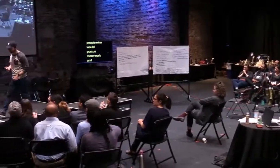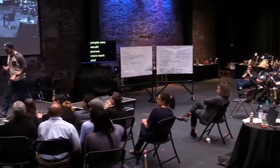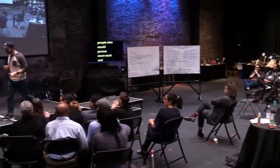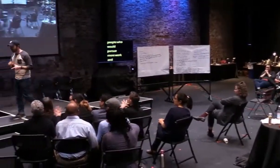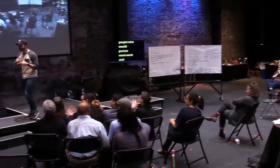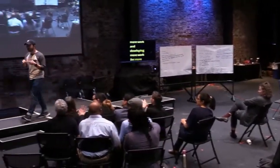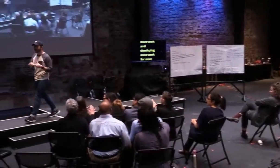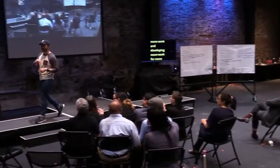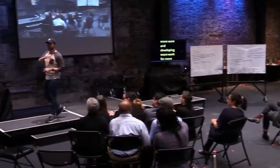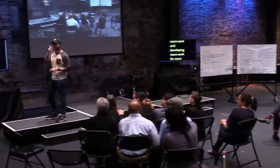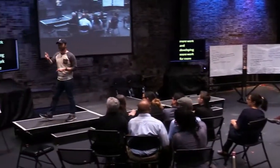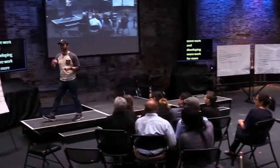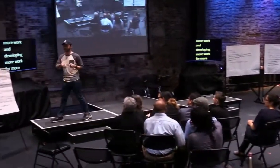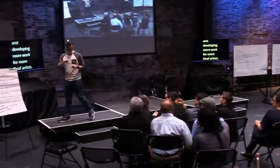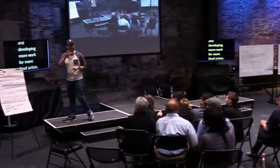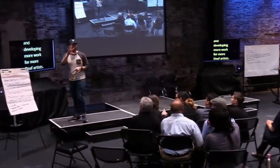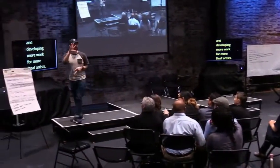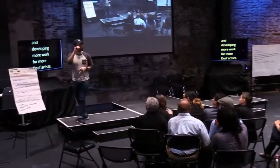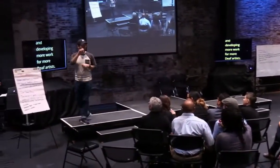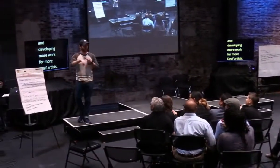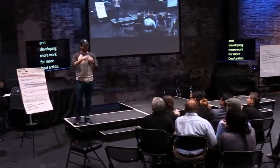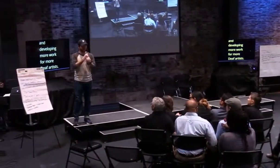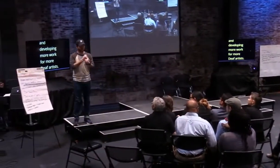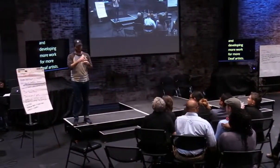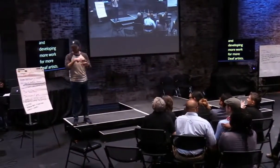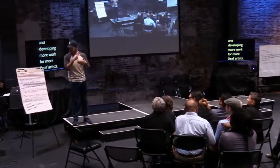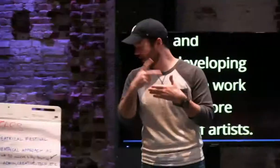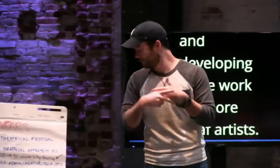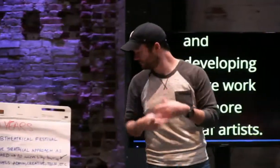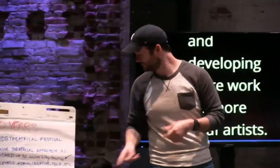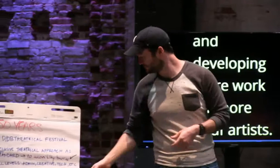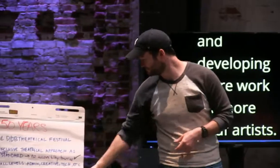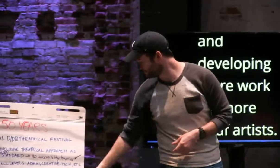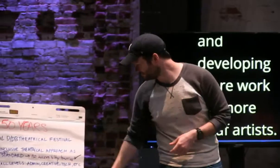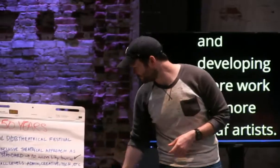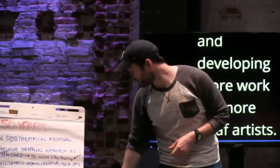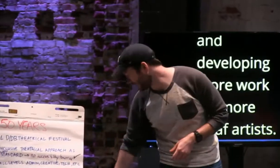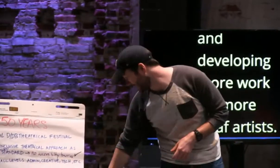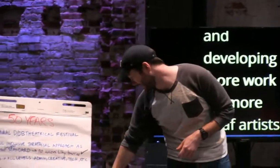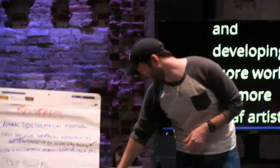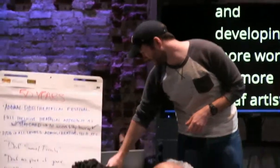And I want to make sure the camera is on me as I move to 50 years later. Now 50 years into the future.